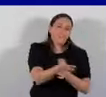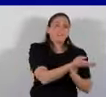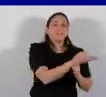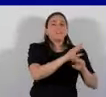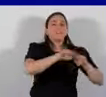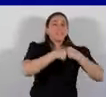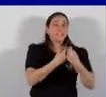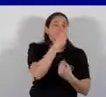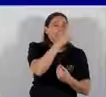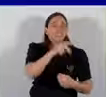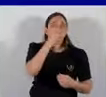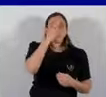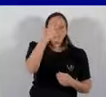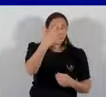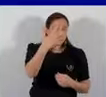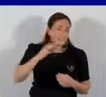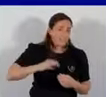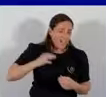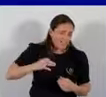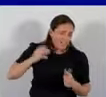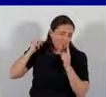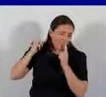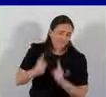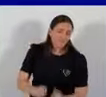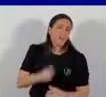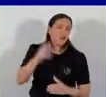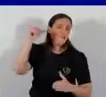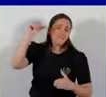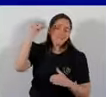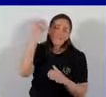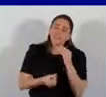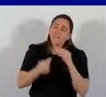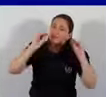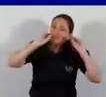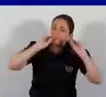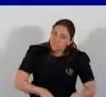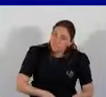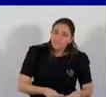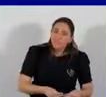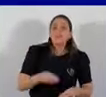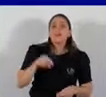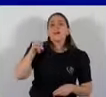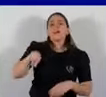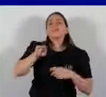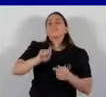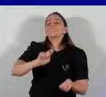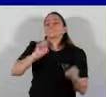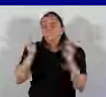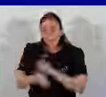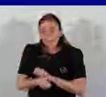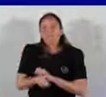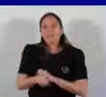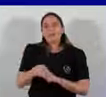And their total appeared with a chainsaw And after 123 years of always having deficit